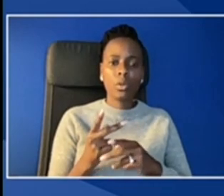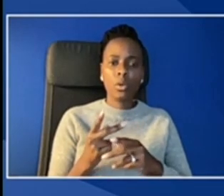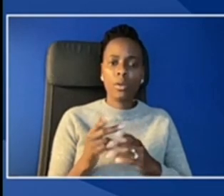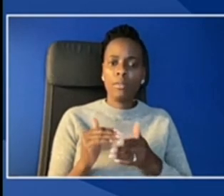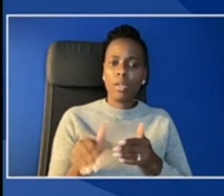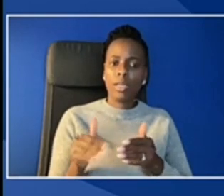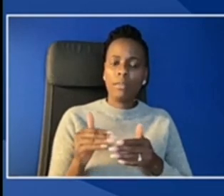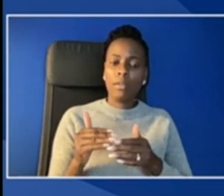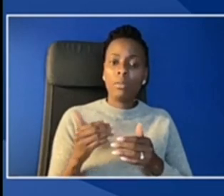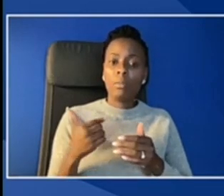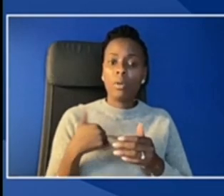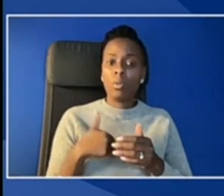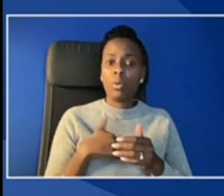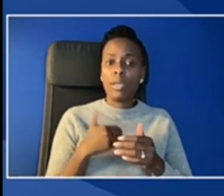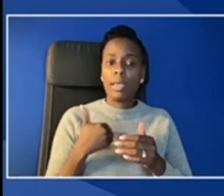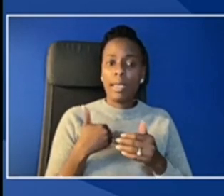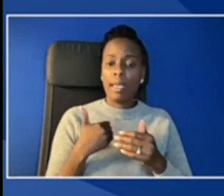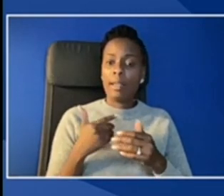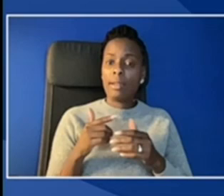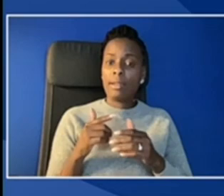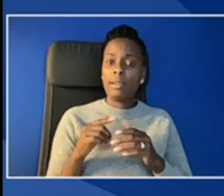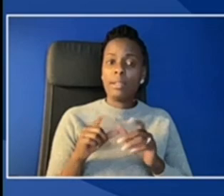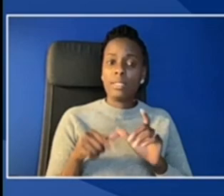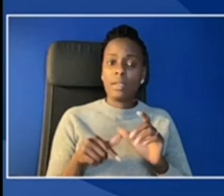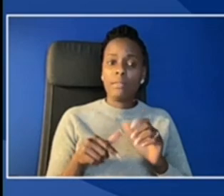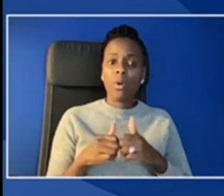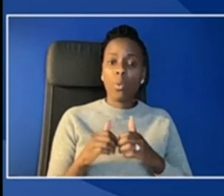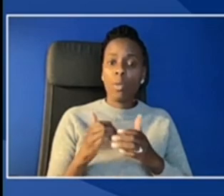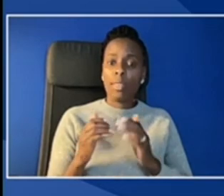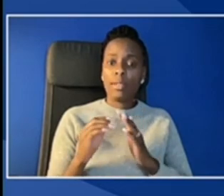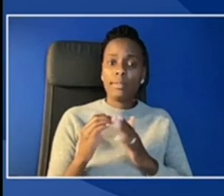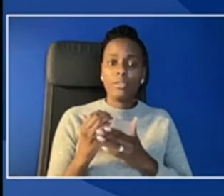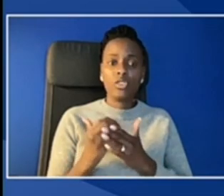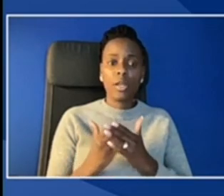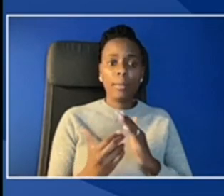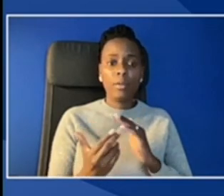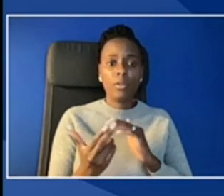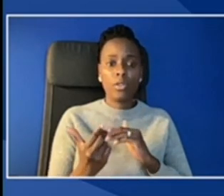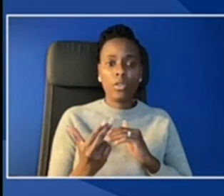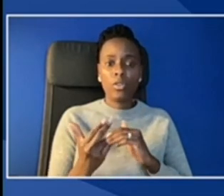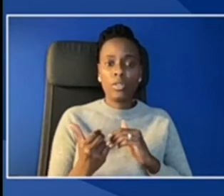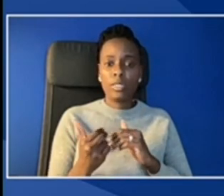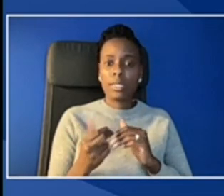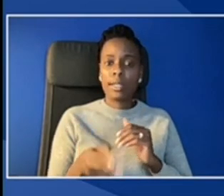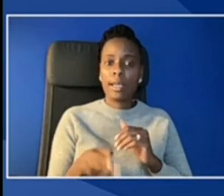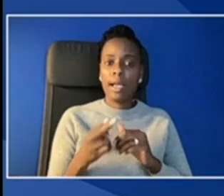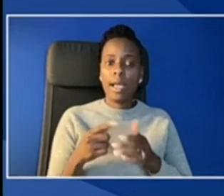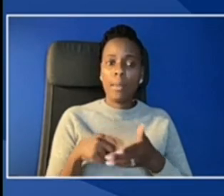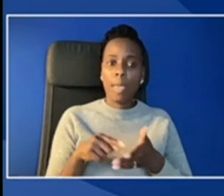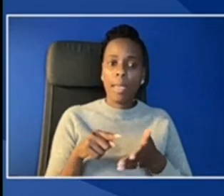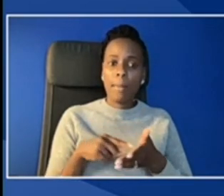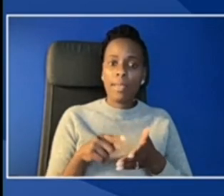chapter 13 with actual high payments, were left behind. Real money went into these loans, in my case, as a life event, I